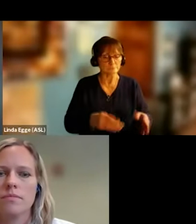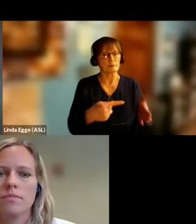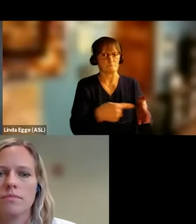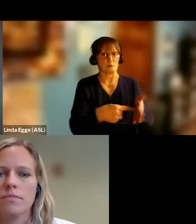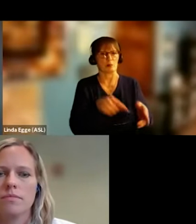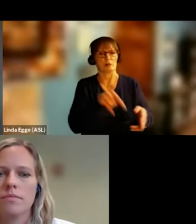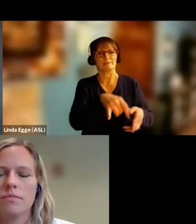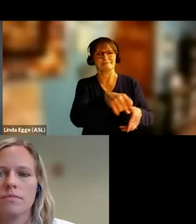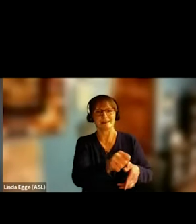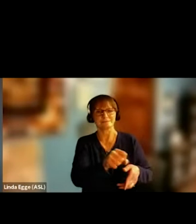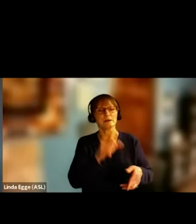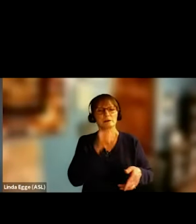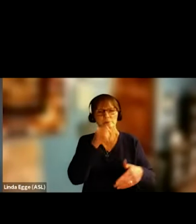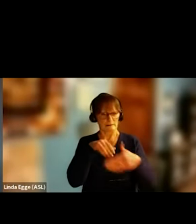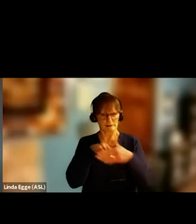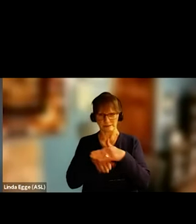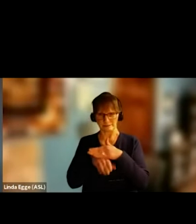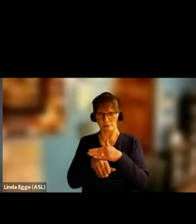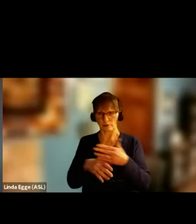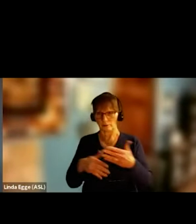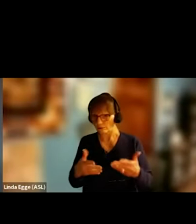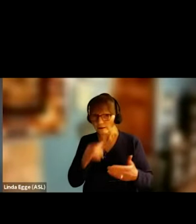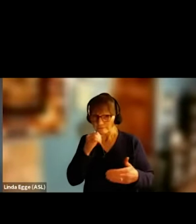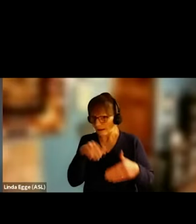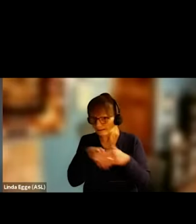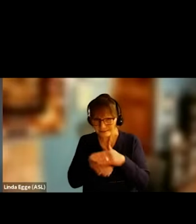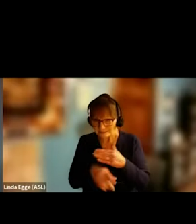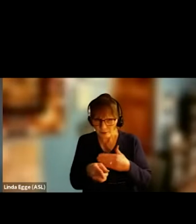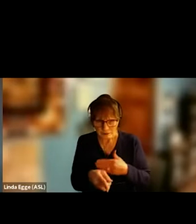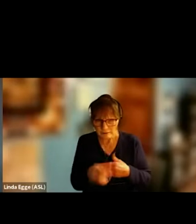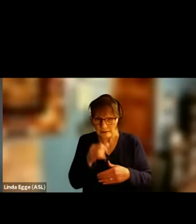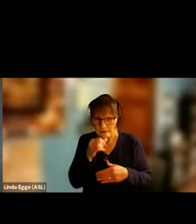if it's not accessible. And if it's not accessible and it's not harm reduction-based,